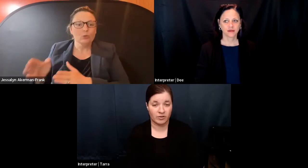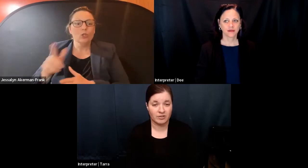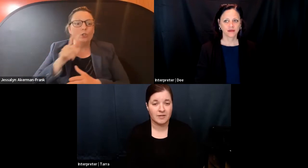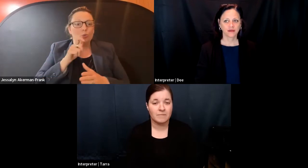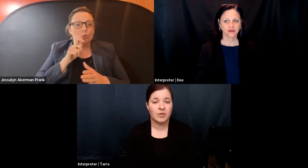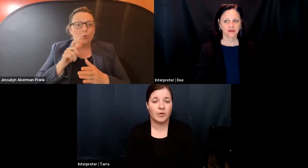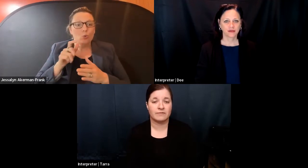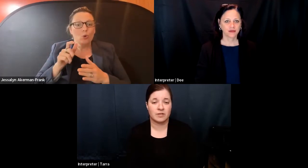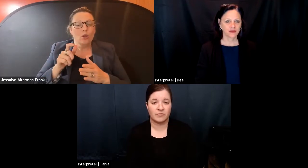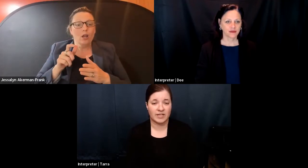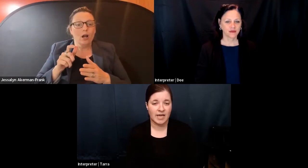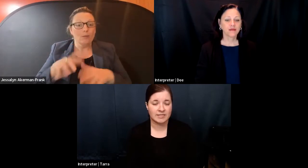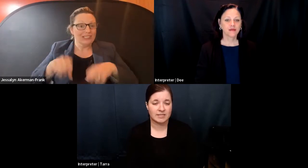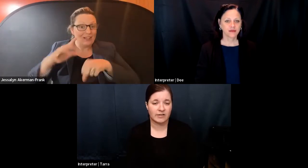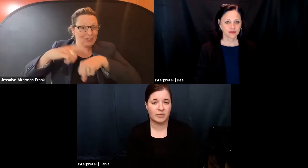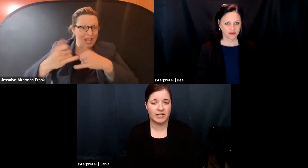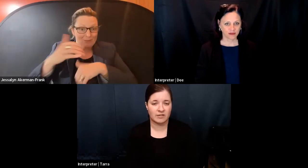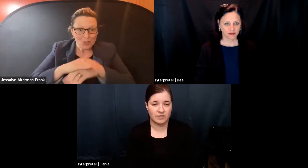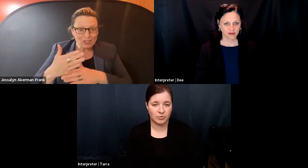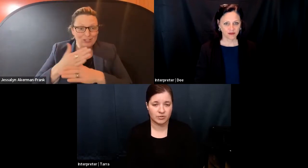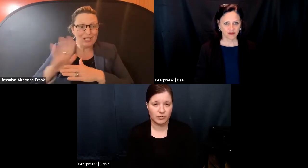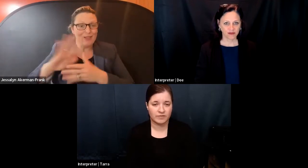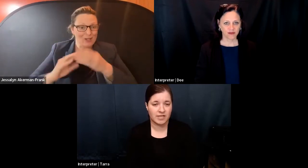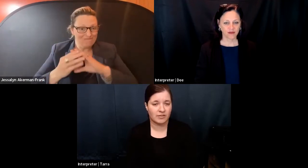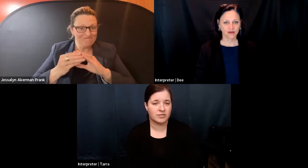will notice we will have -- using ASL and spoken English tonight so we'll have the interpreters on the whole time tonight.